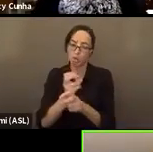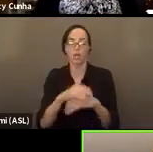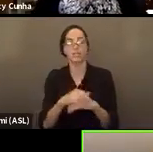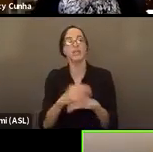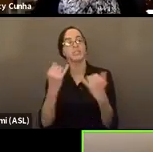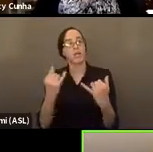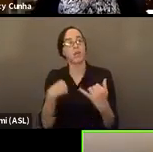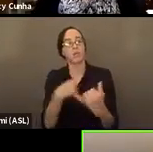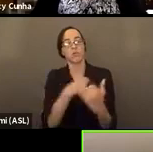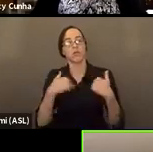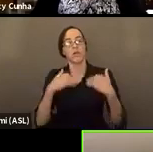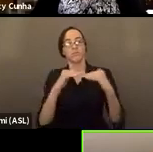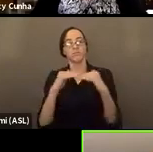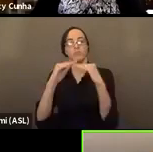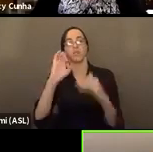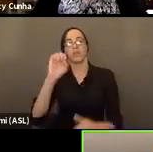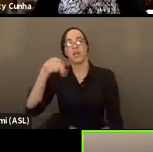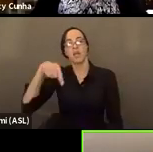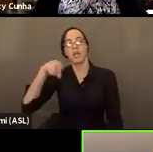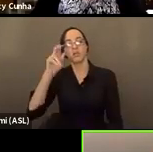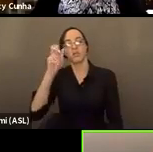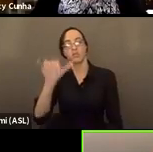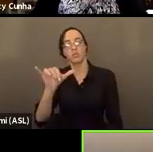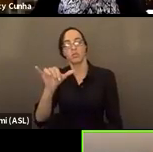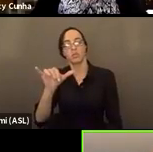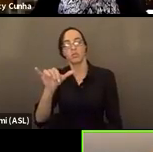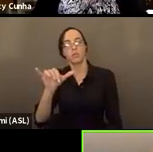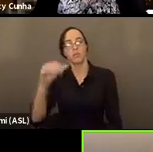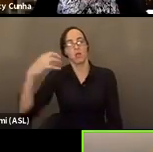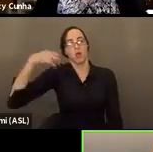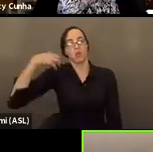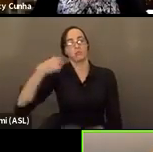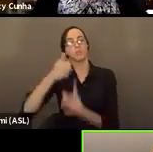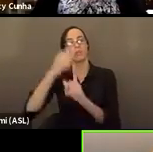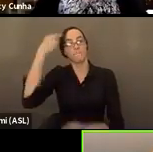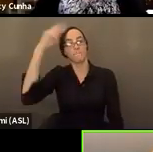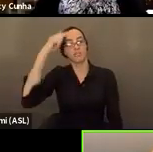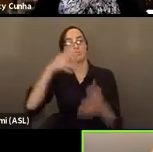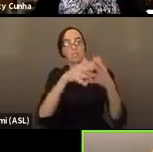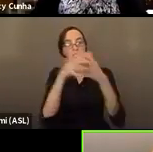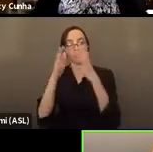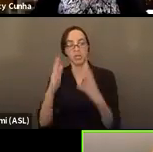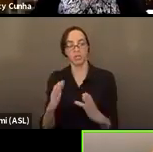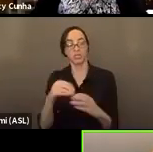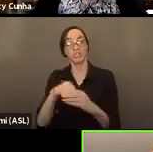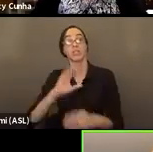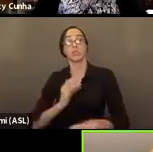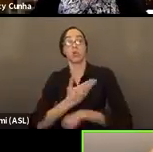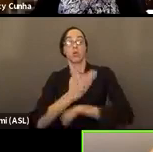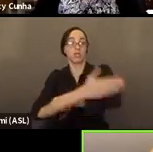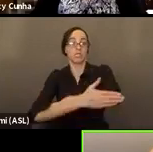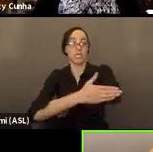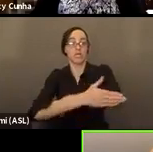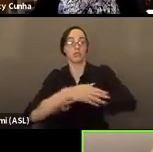who's also mexican-american at our county and she's developing all kinds of policies